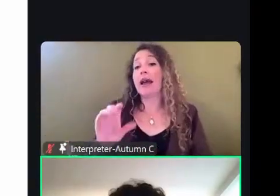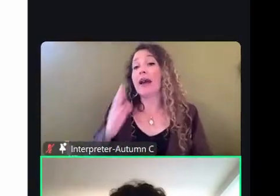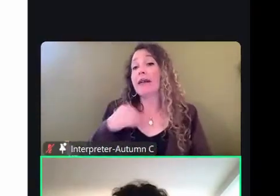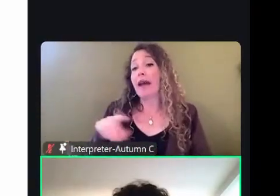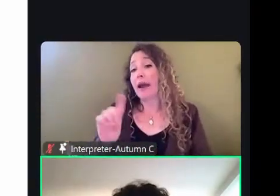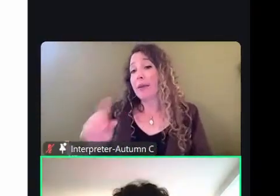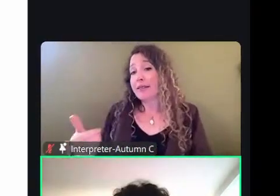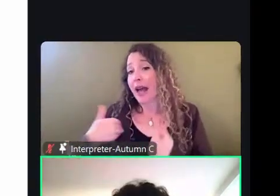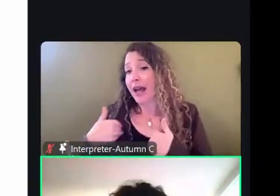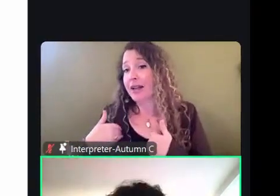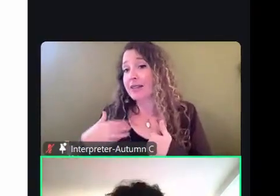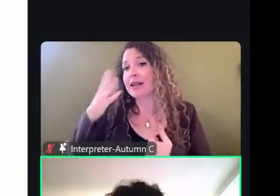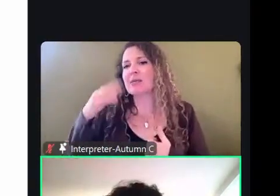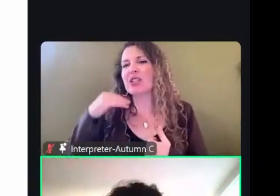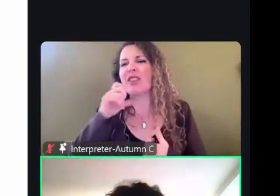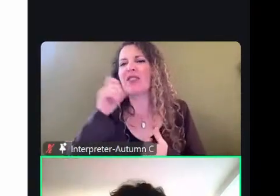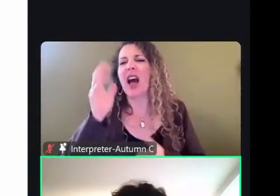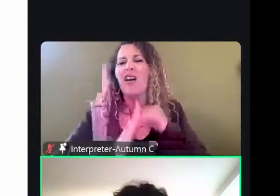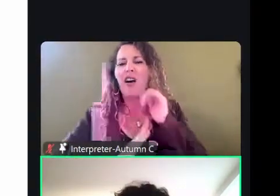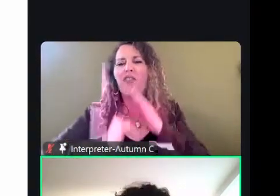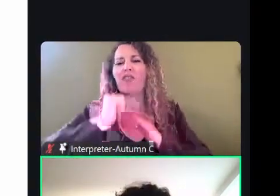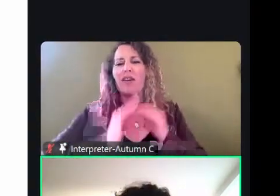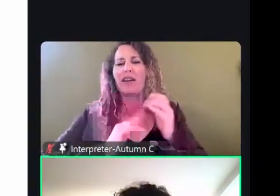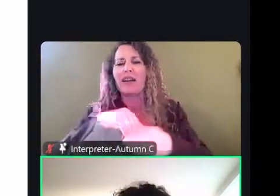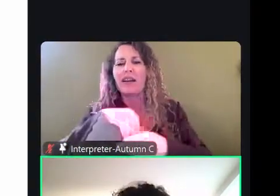the experience of discomfort in one's body that can come with dysphoria.